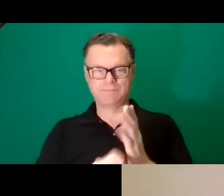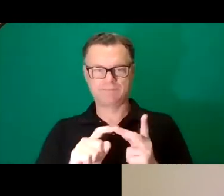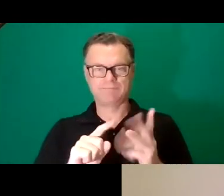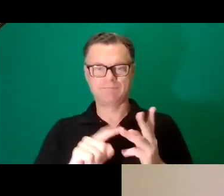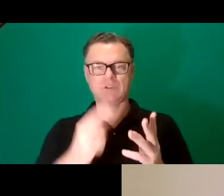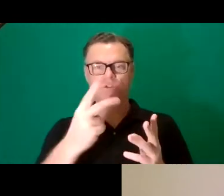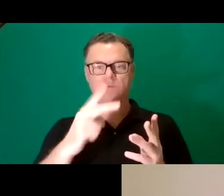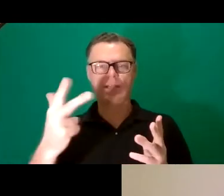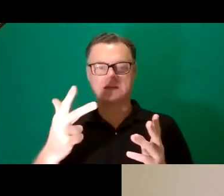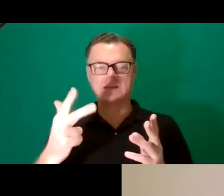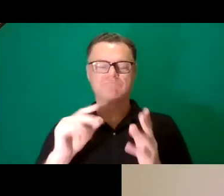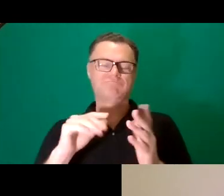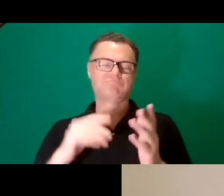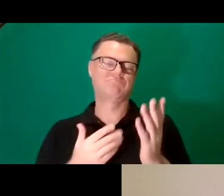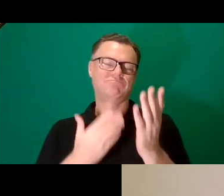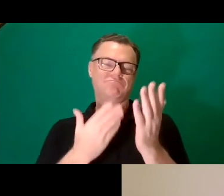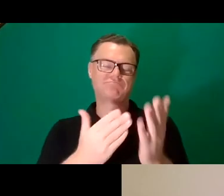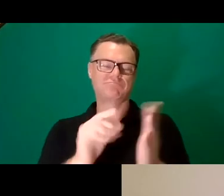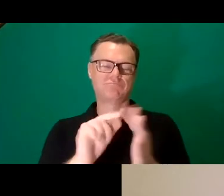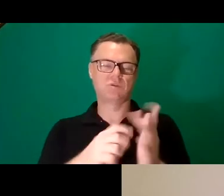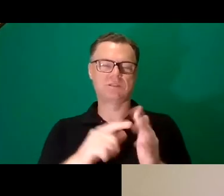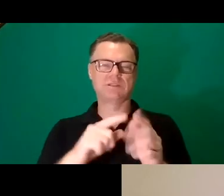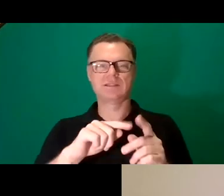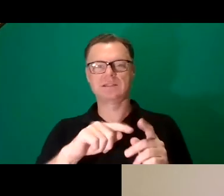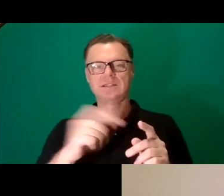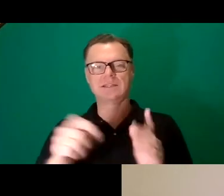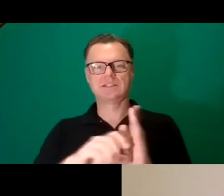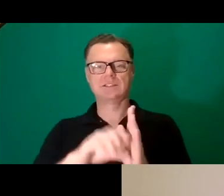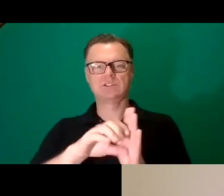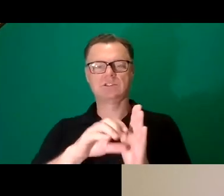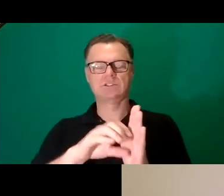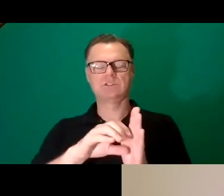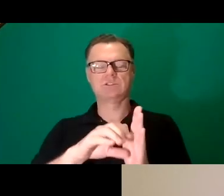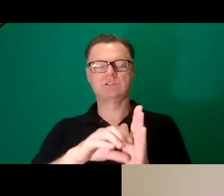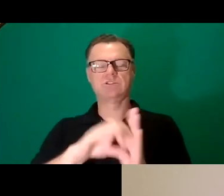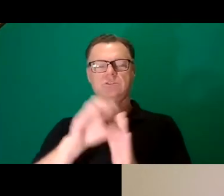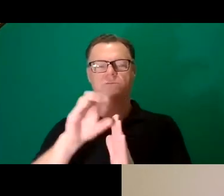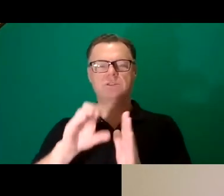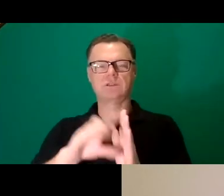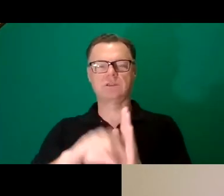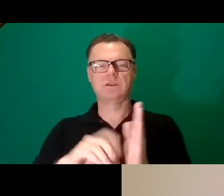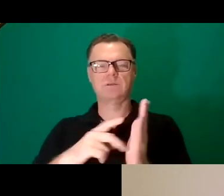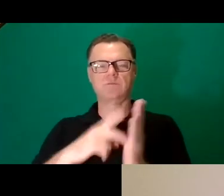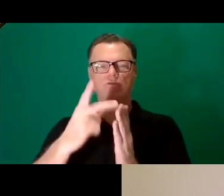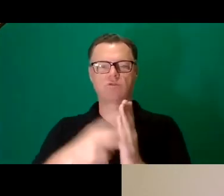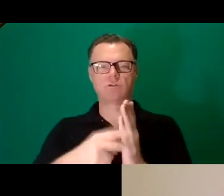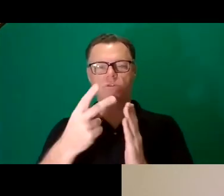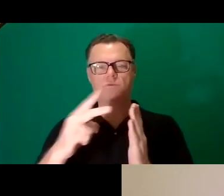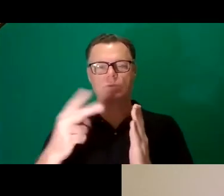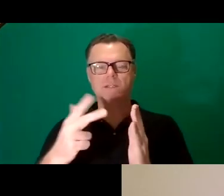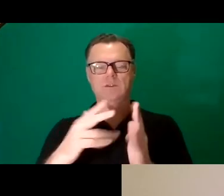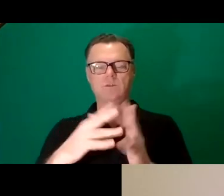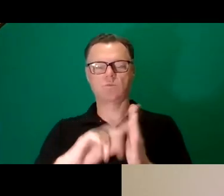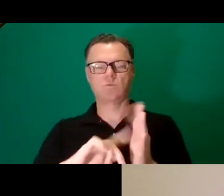highly recommended by the Wheeler Center Next Chapter program. Her memoir, The Shape of Sound, is now out through Text Publishing.